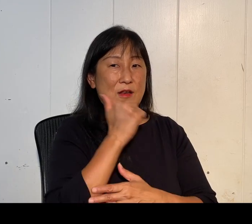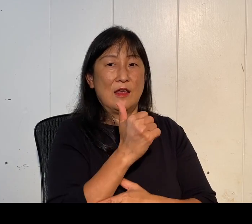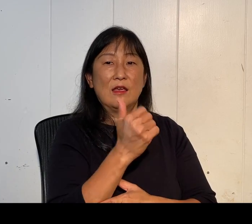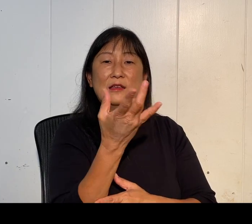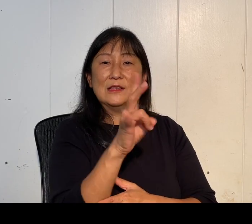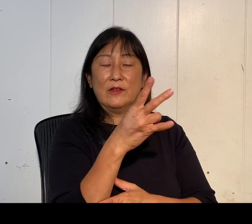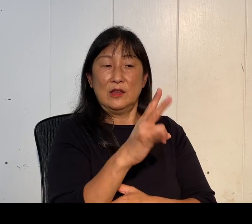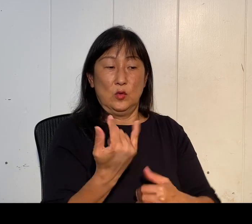cases per day